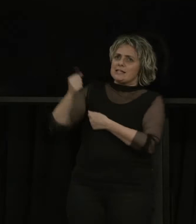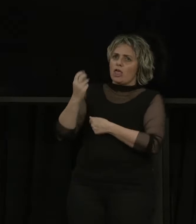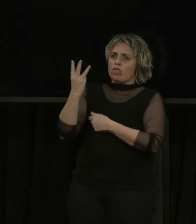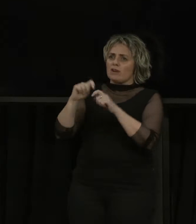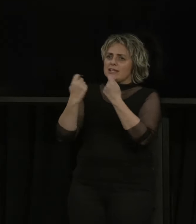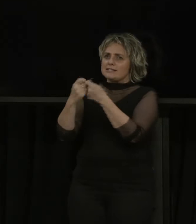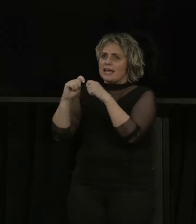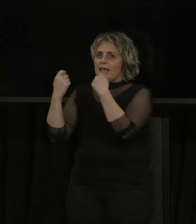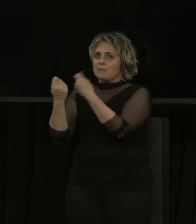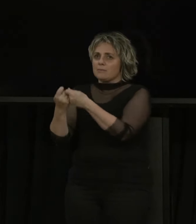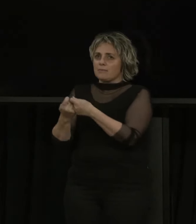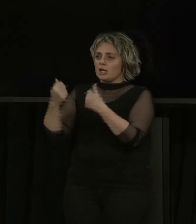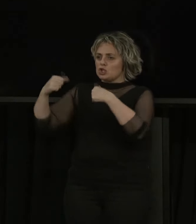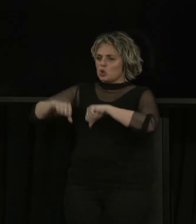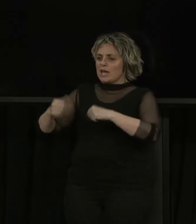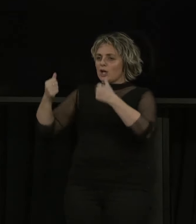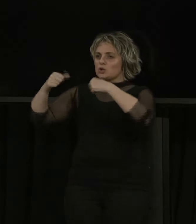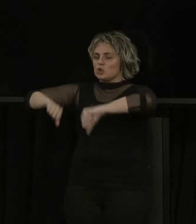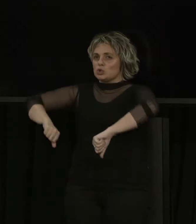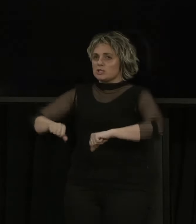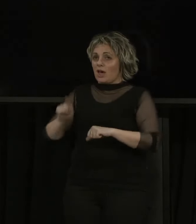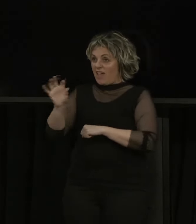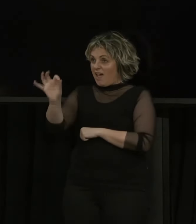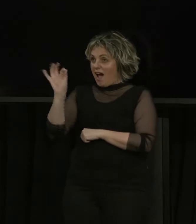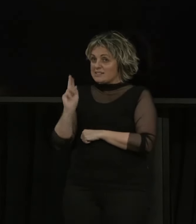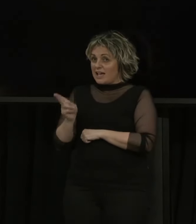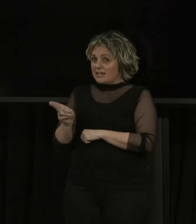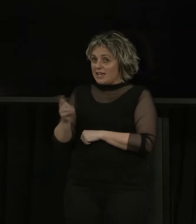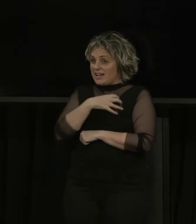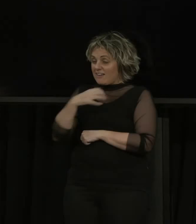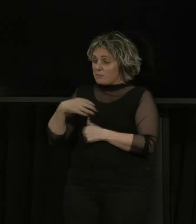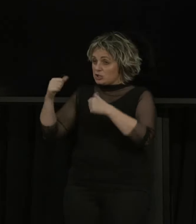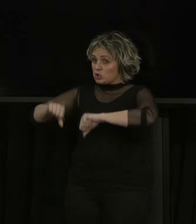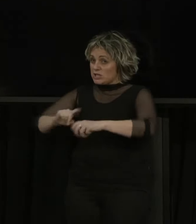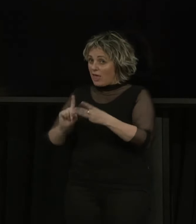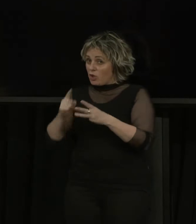relocate the three MPC teams outside of Auckland and it's been turned down twice, what is